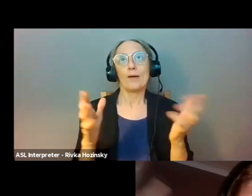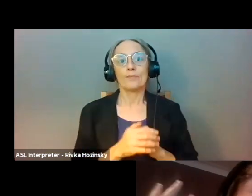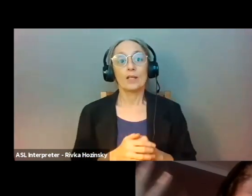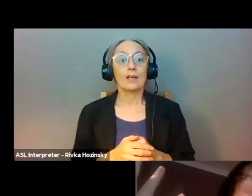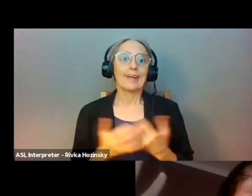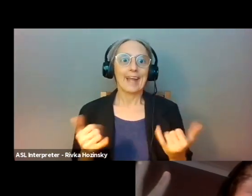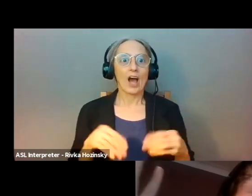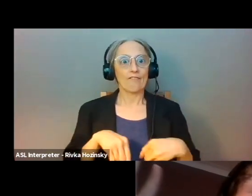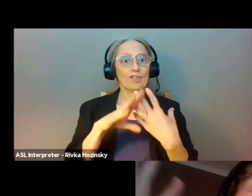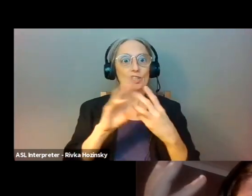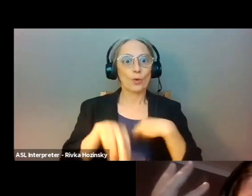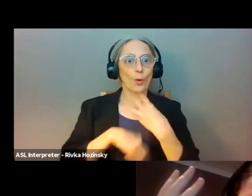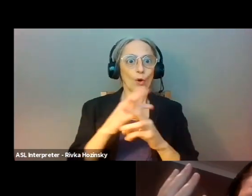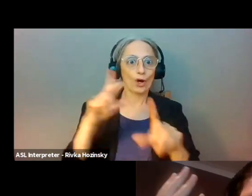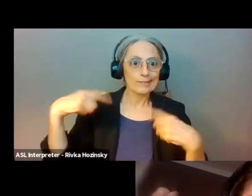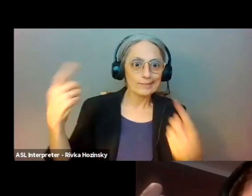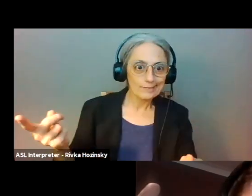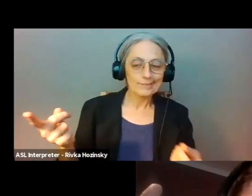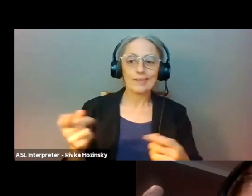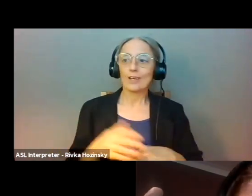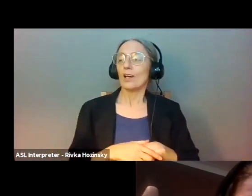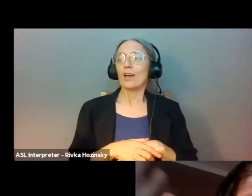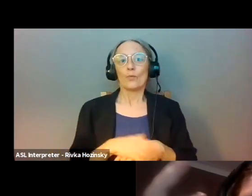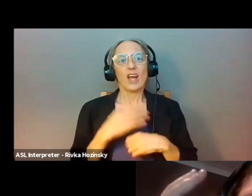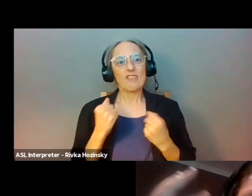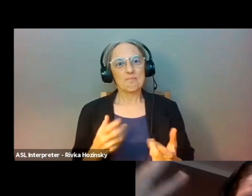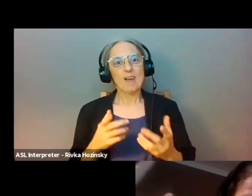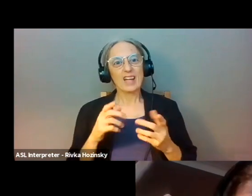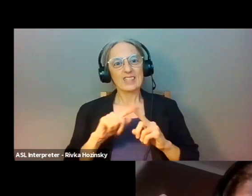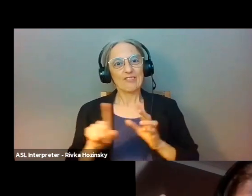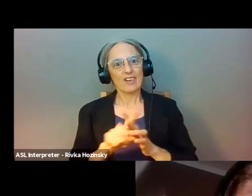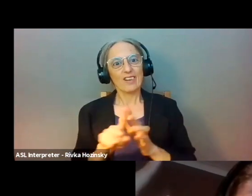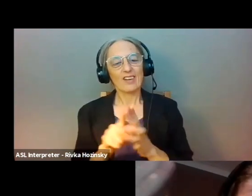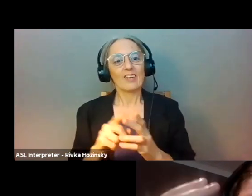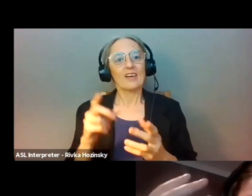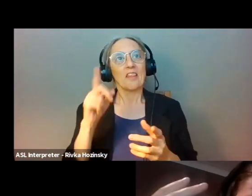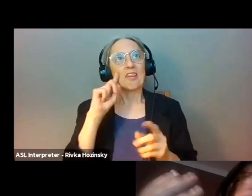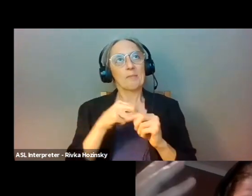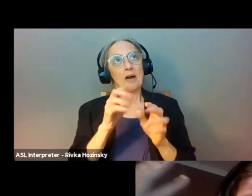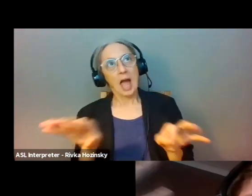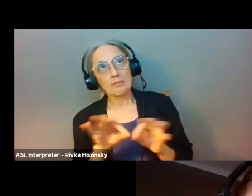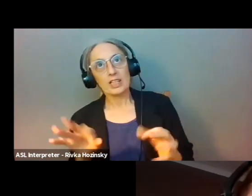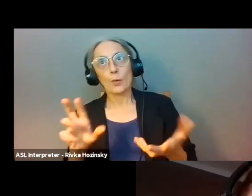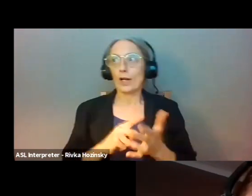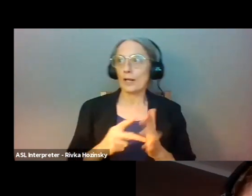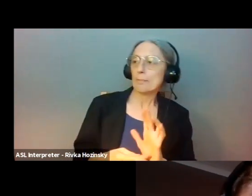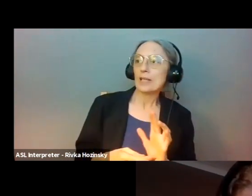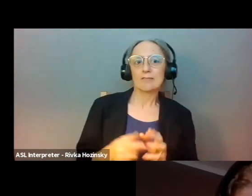We've had so many opportunities to think about captioning in a new way and what that means and how much folks really do utilize those features.